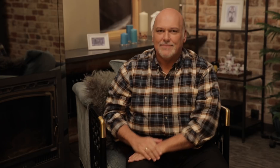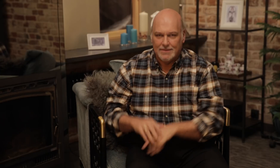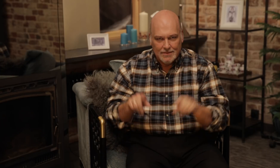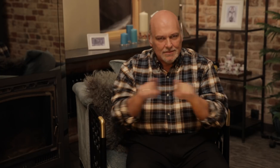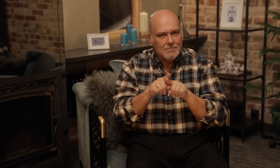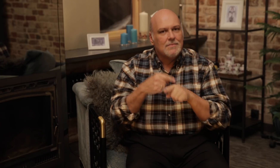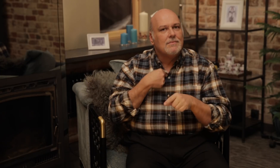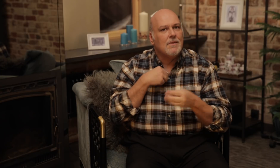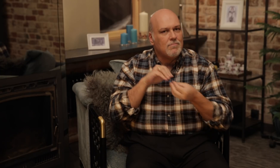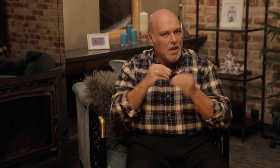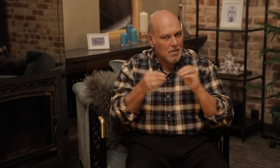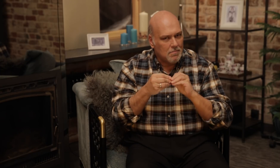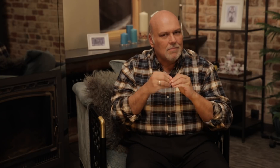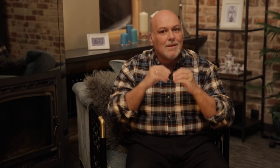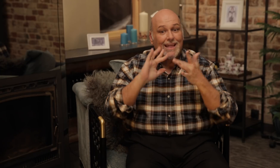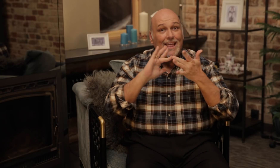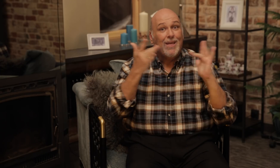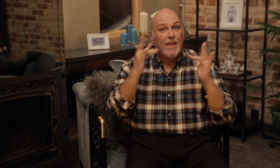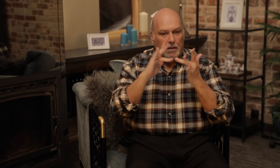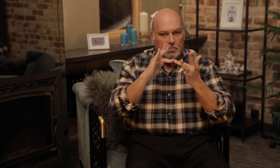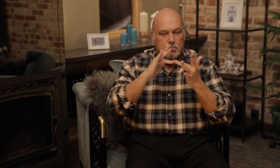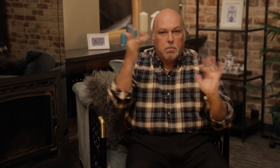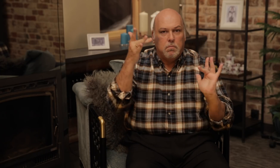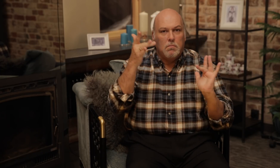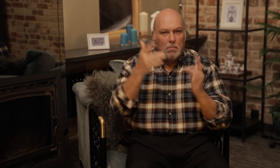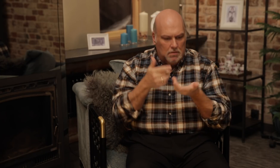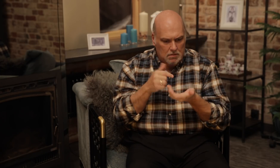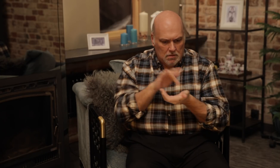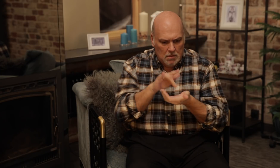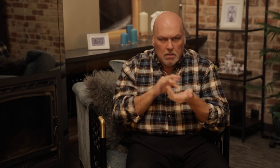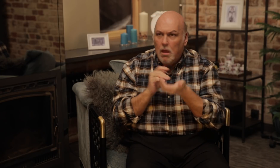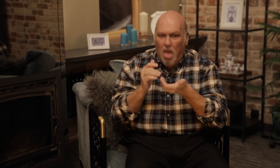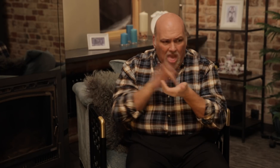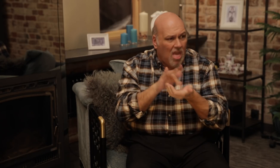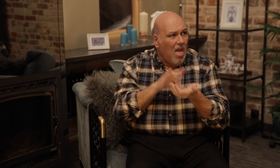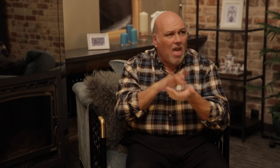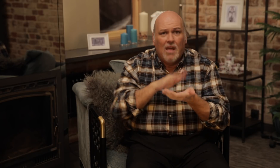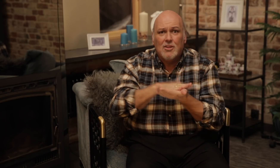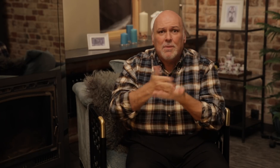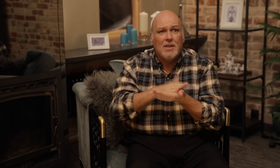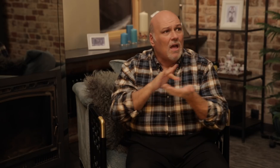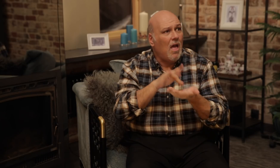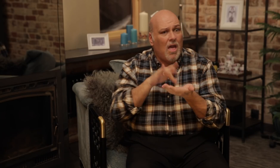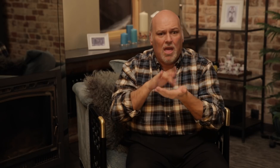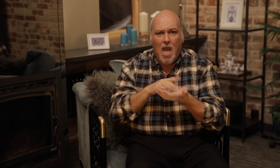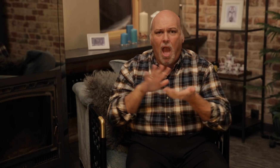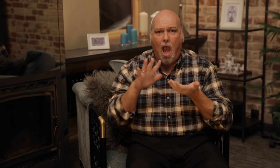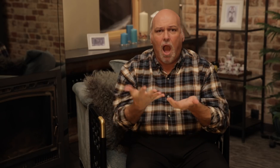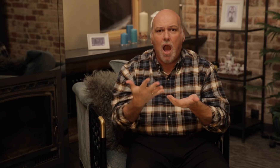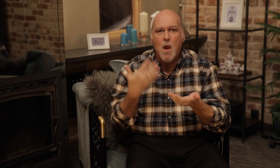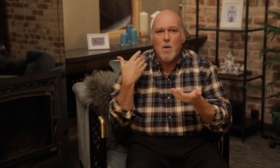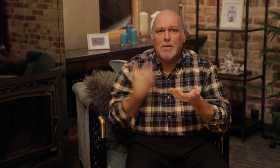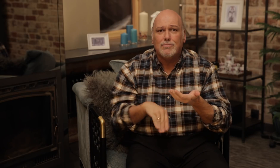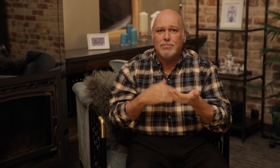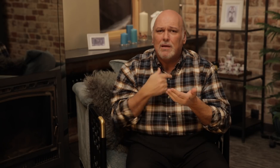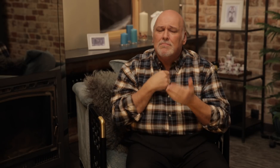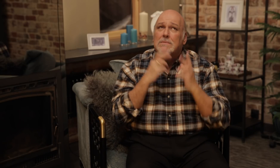I have the same problem with losing internet connectivity.